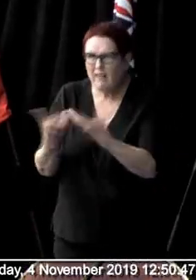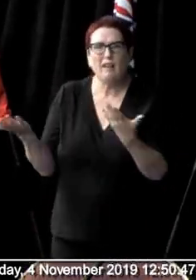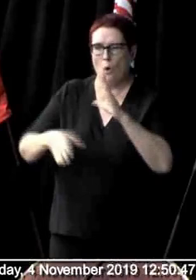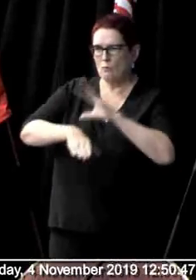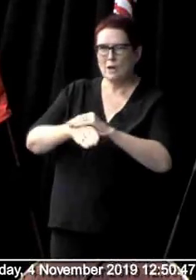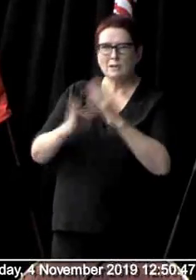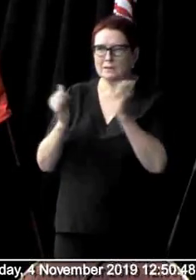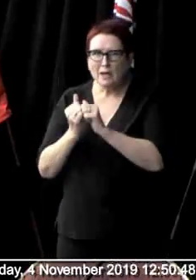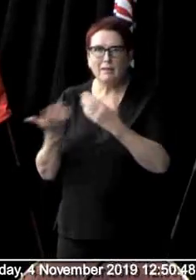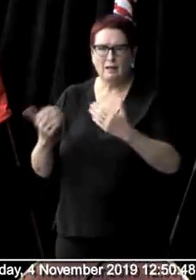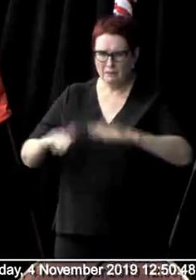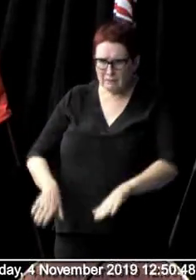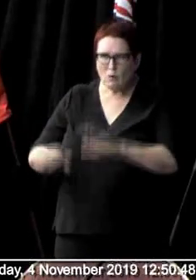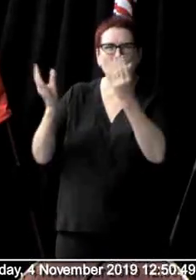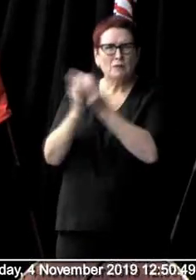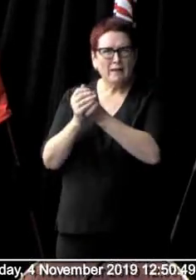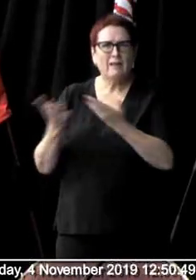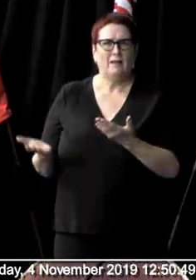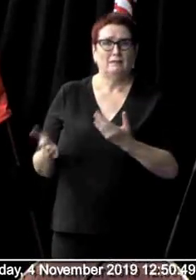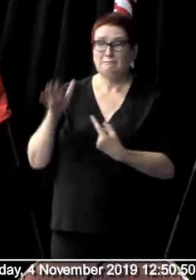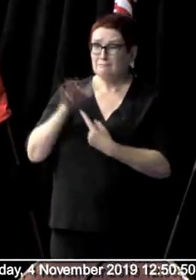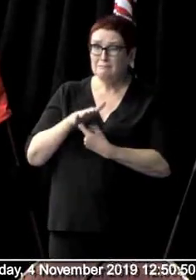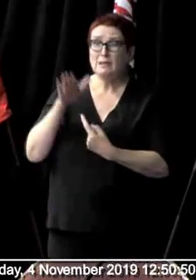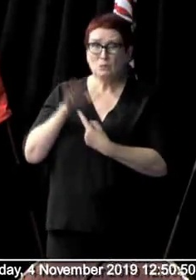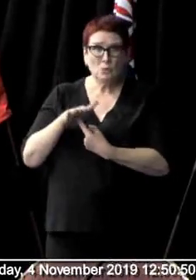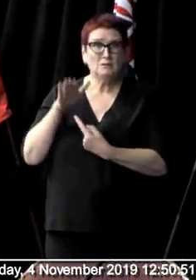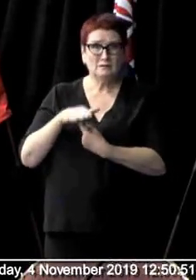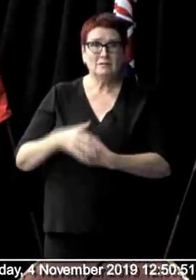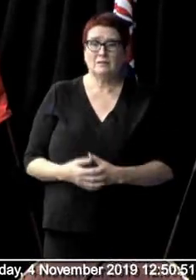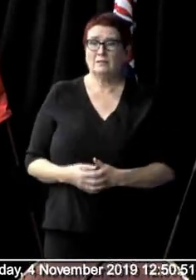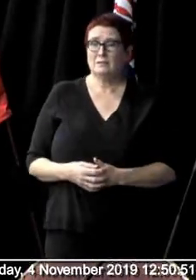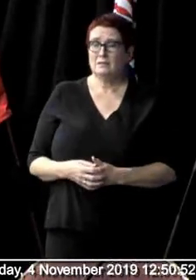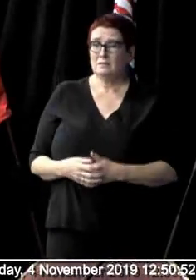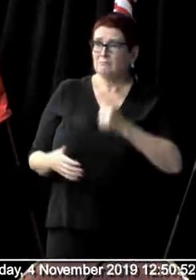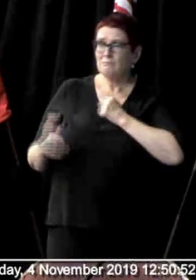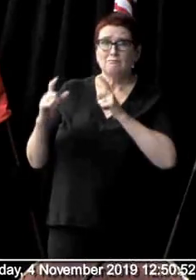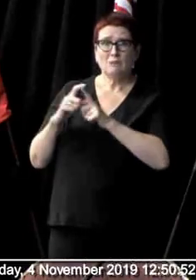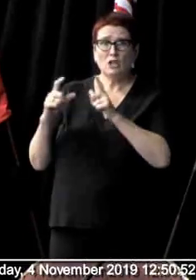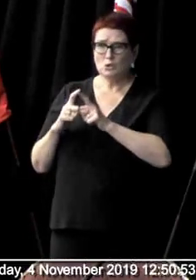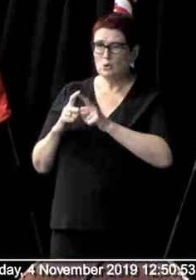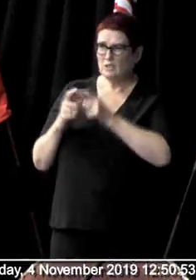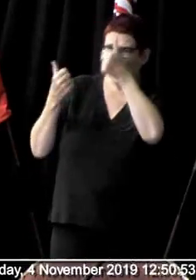It’s really important that my daughter’s known in her community